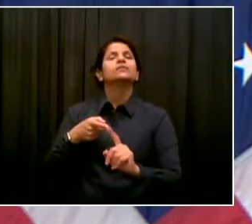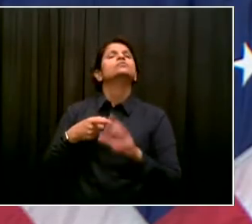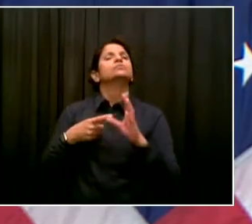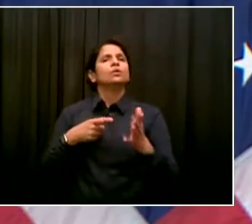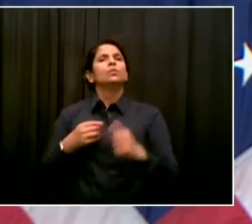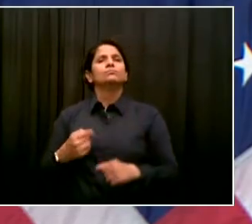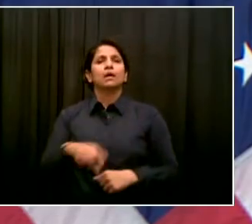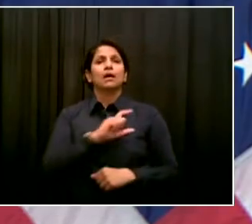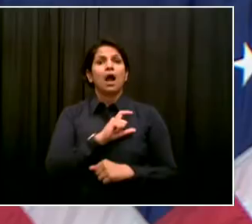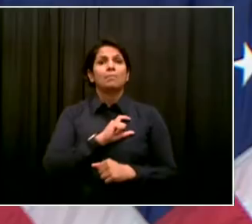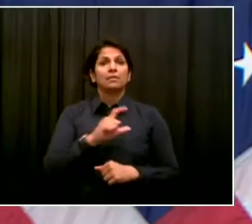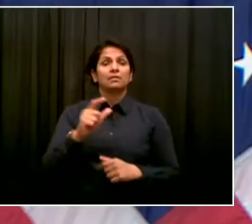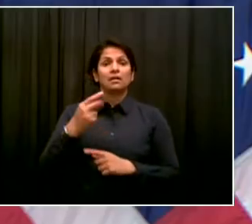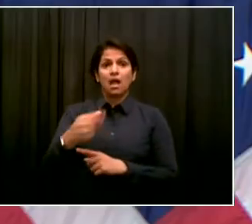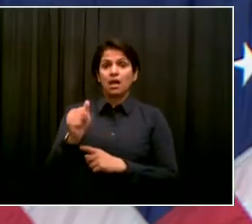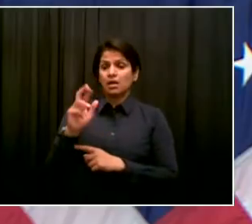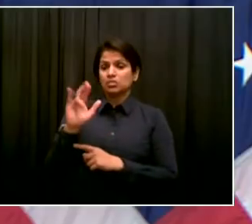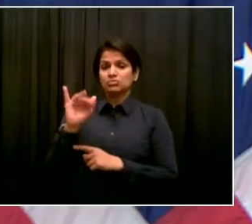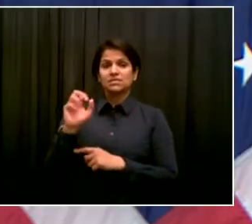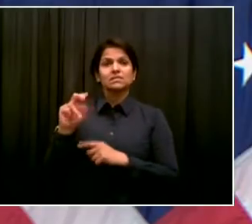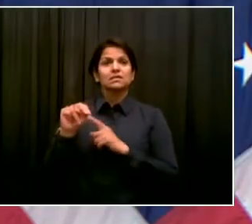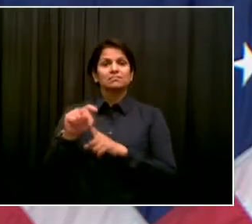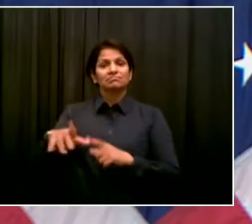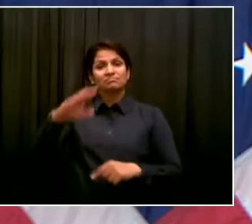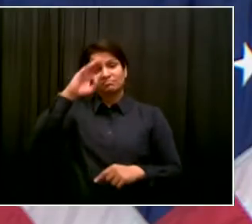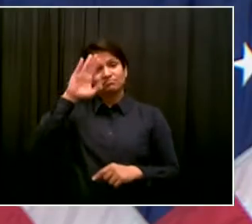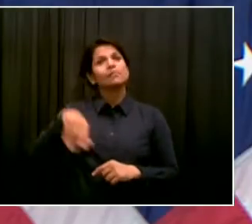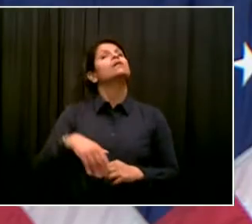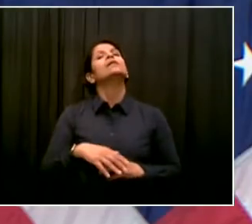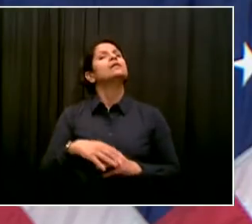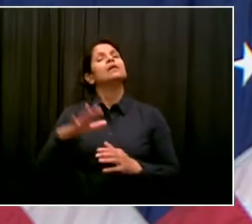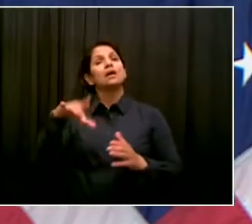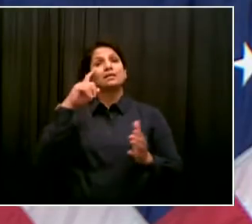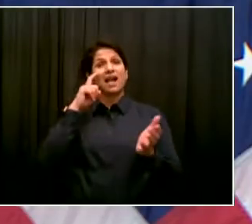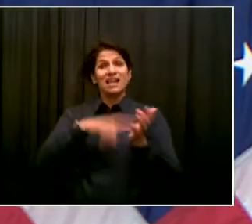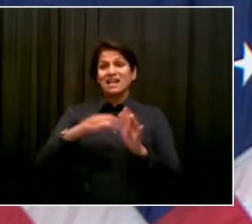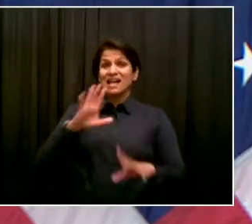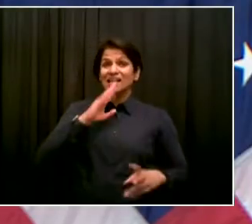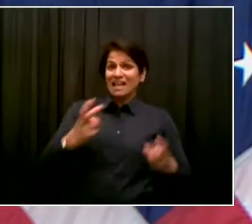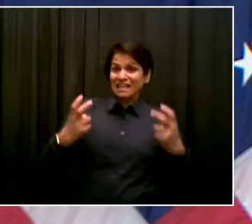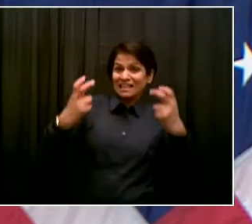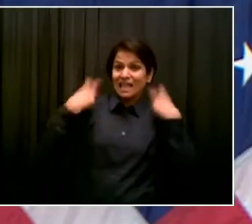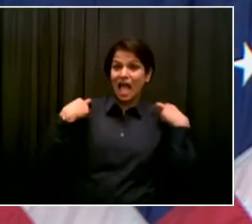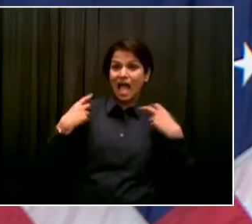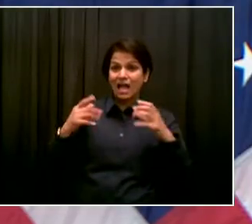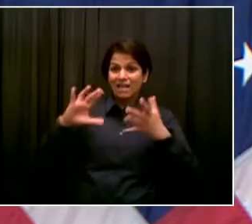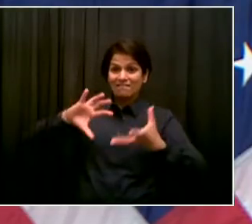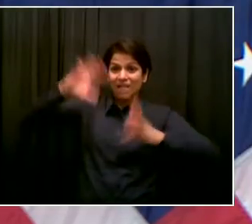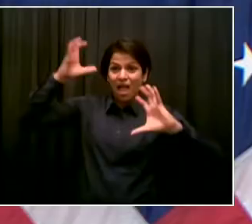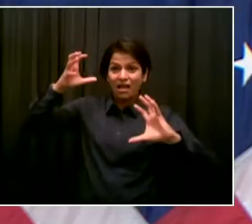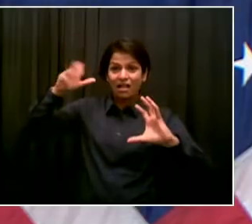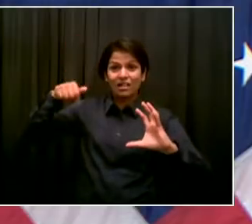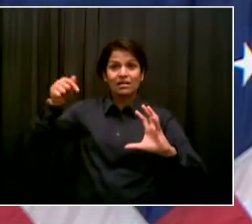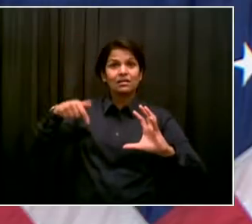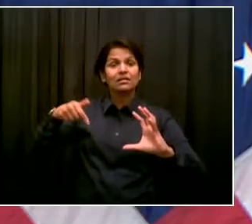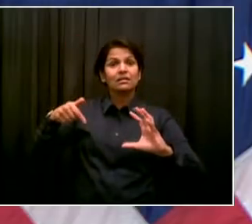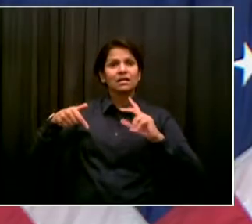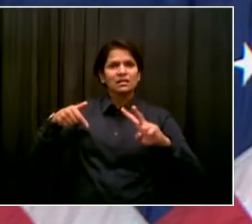WTAN TO ADD? KATIE, I STATED EARLIER REGARDING OUR CONCERN WITH A LOT OF THE GANG